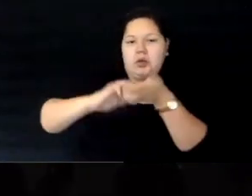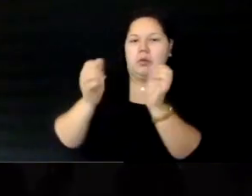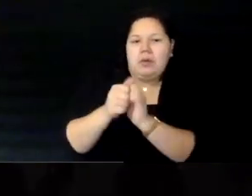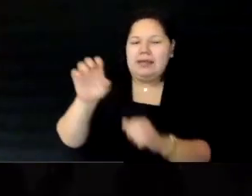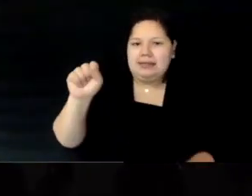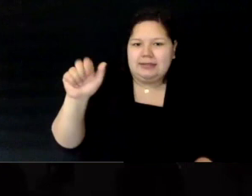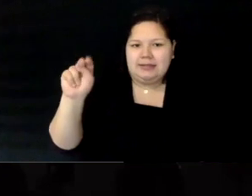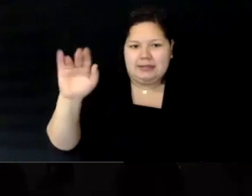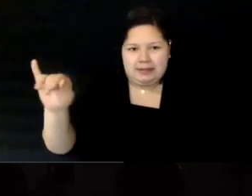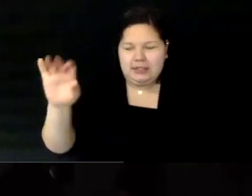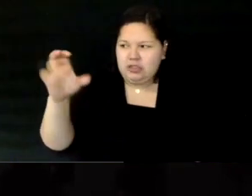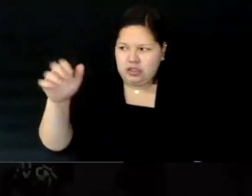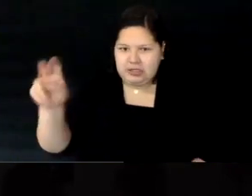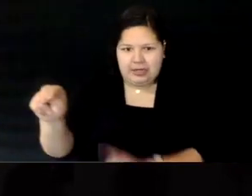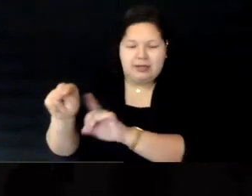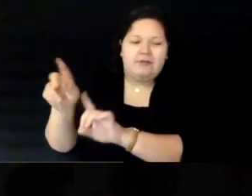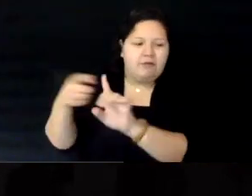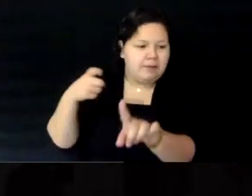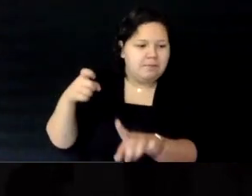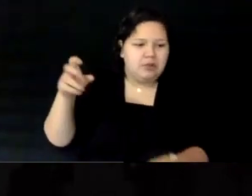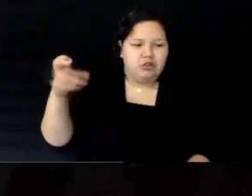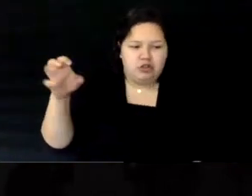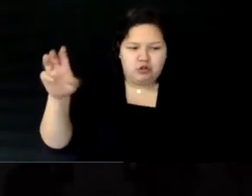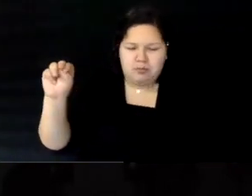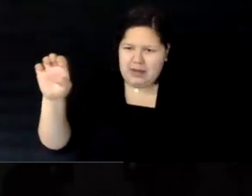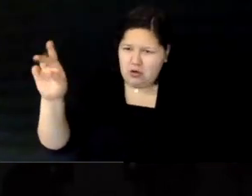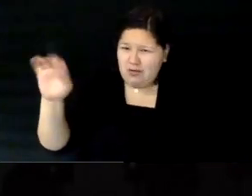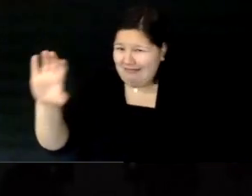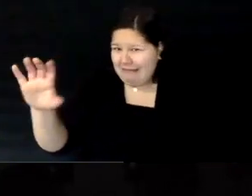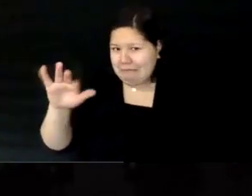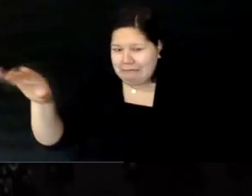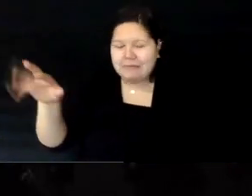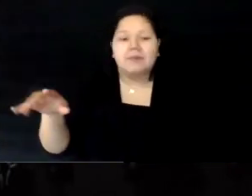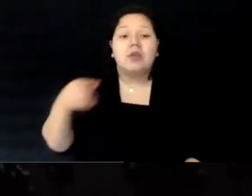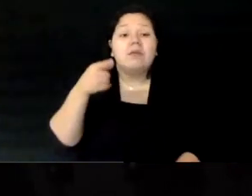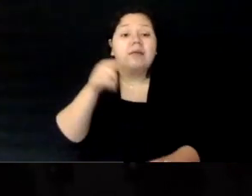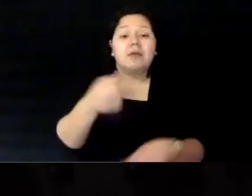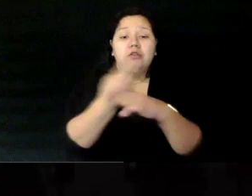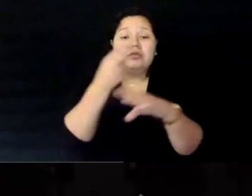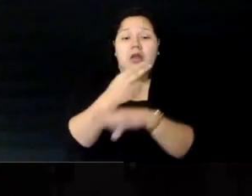from Chimerik. And we're using blob-tracking technology. So essentially,